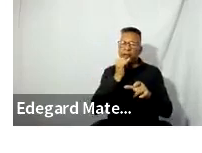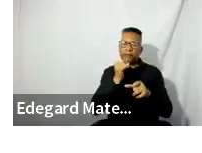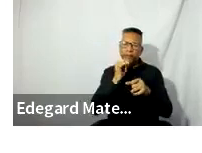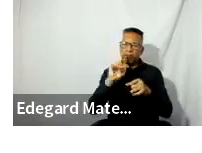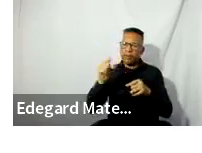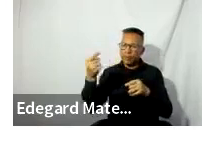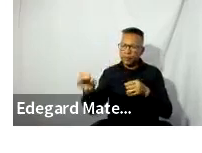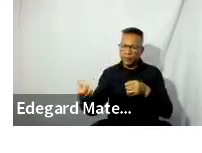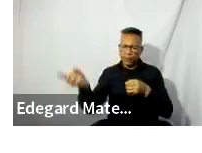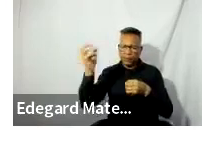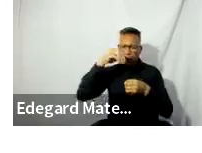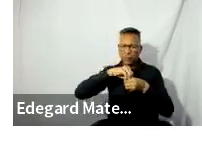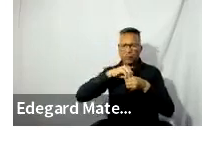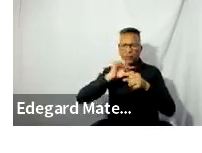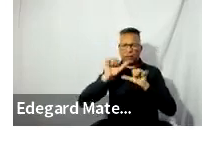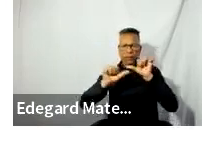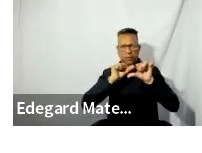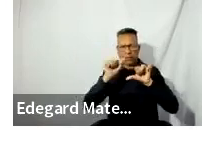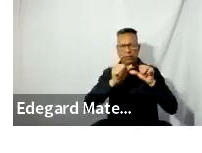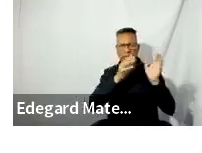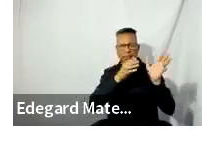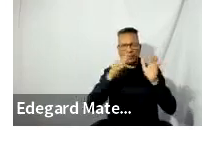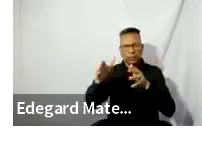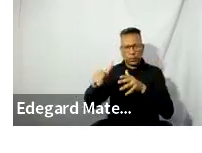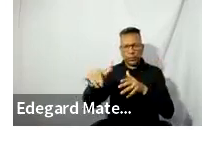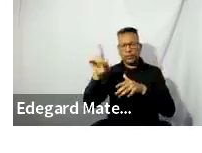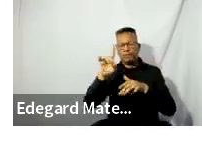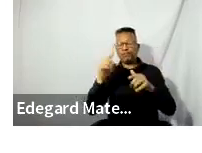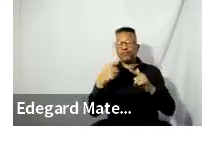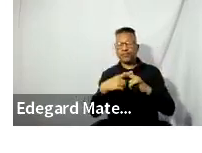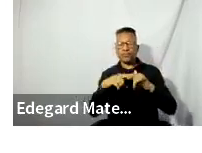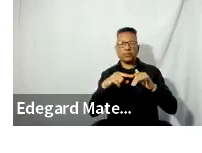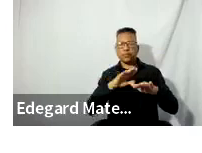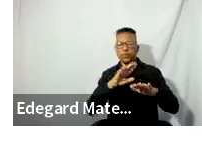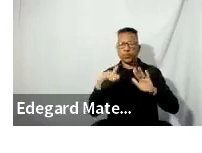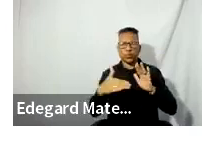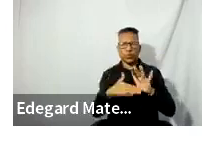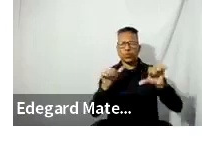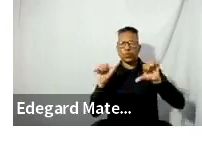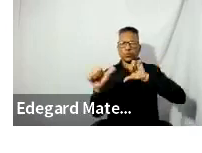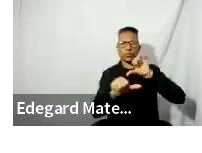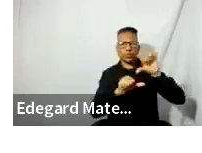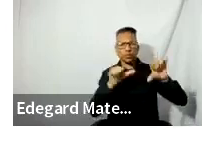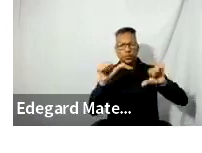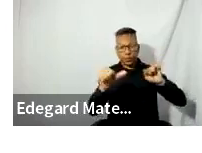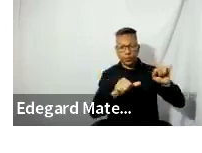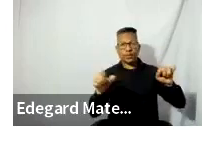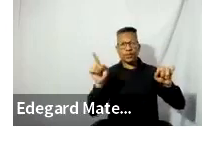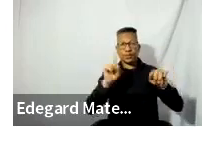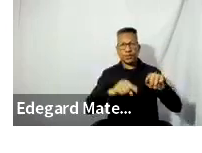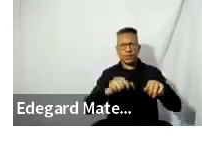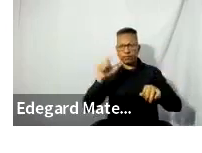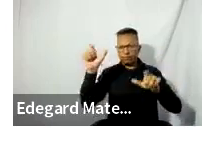ial people. stand behind stand behind all the higher functions , and and their relations